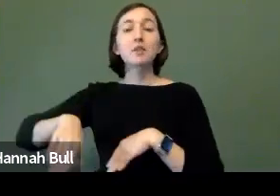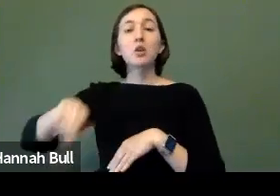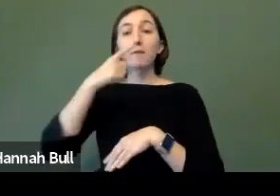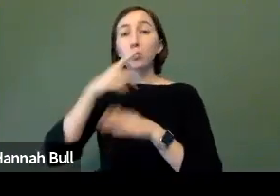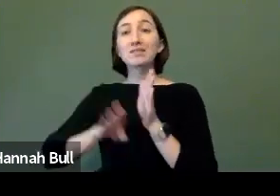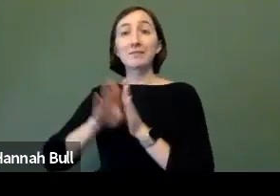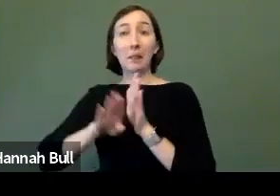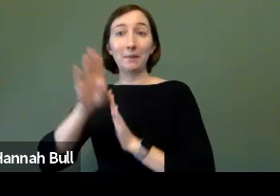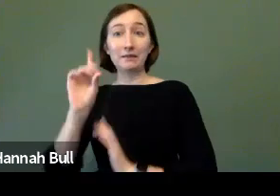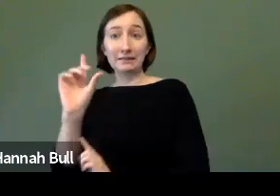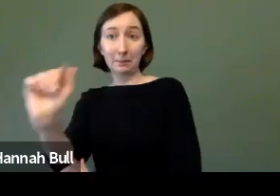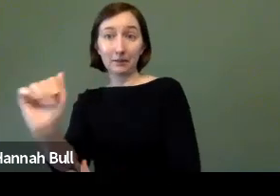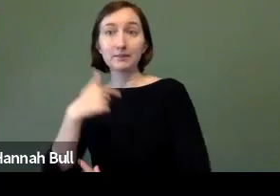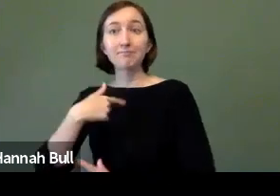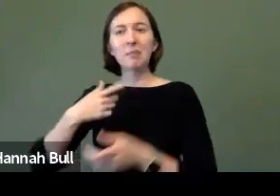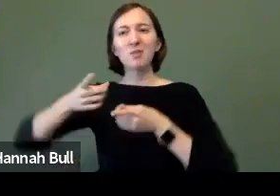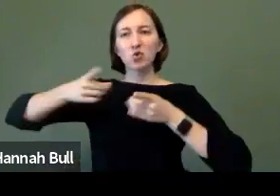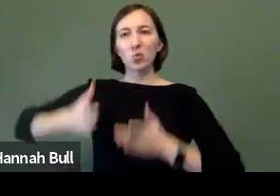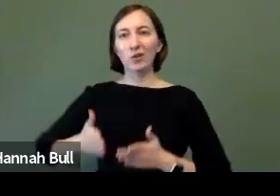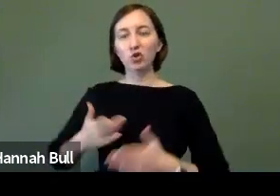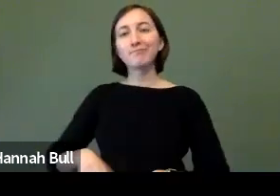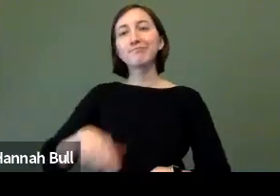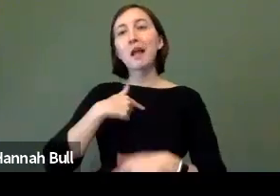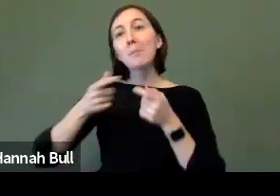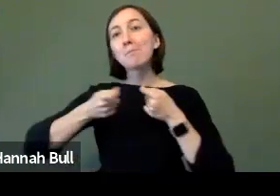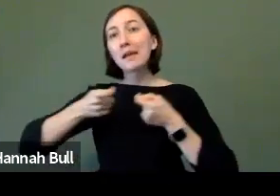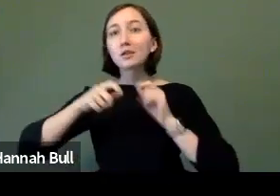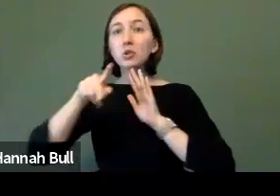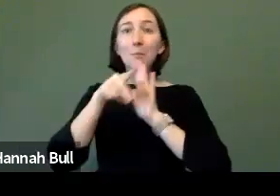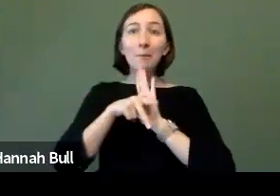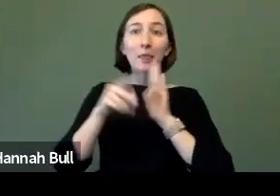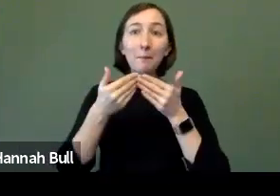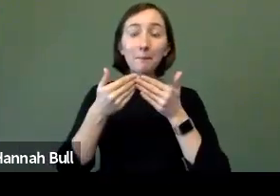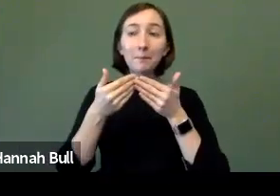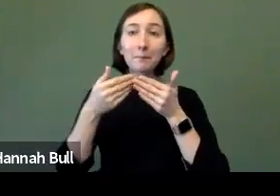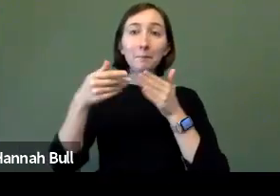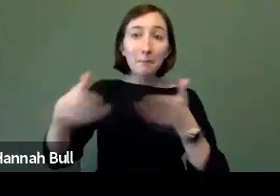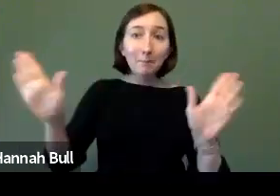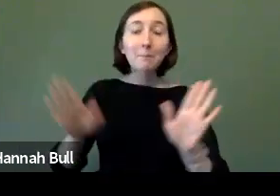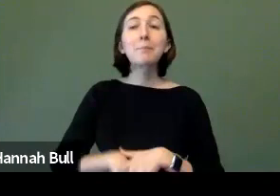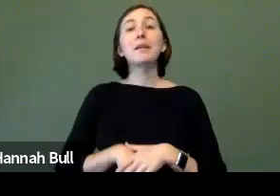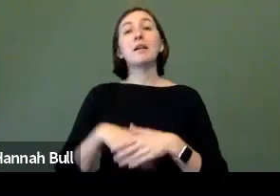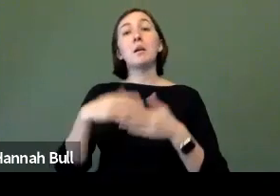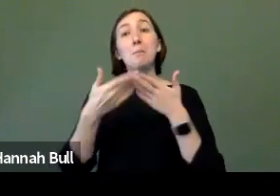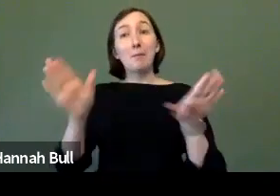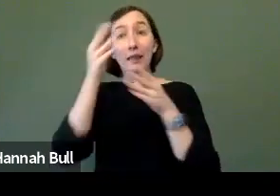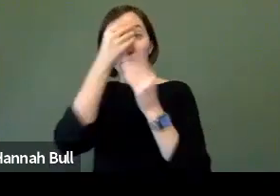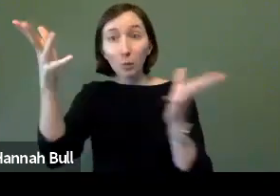I manage public policy transition employment